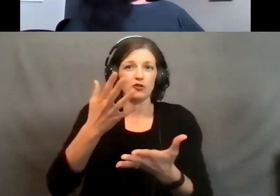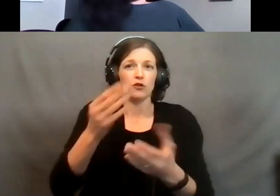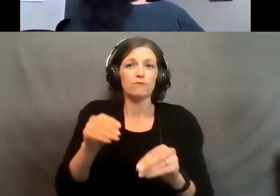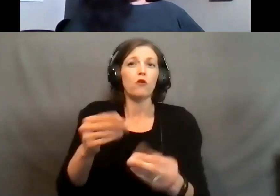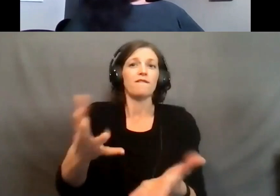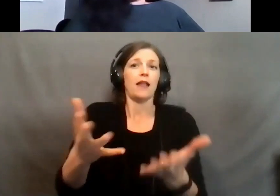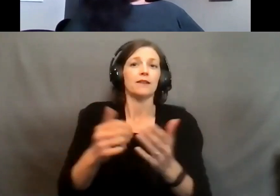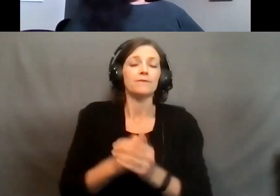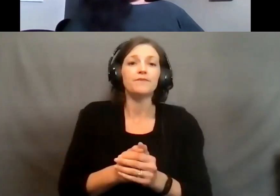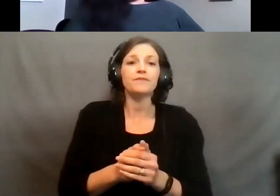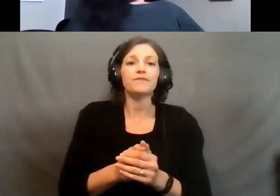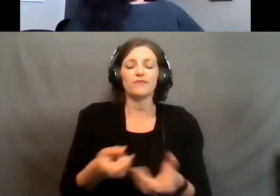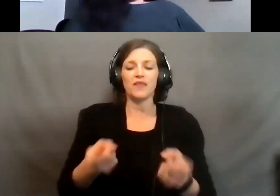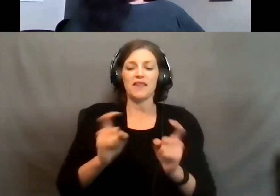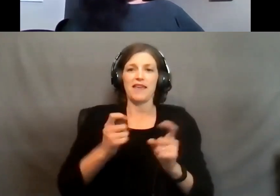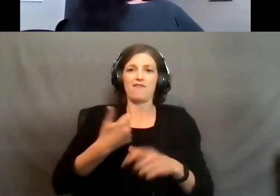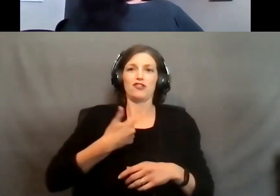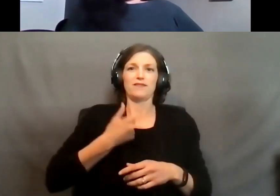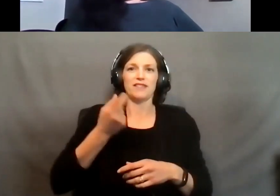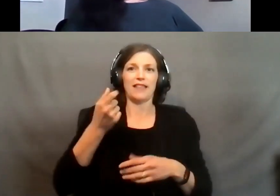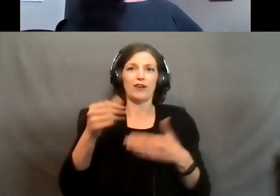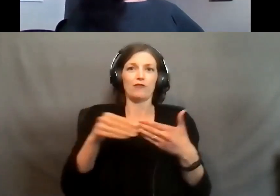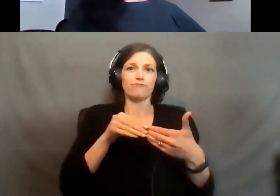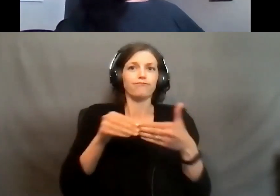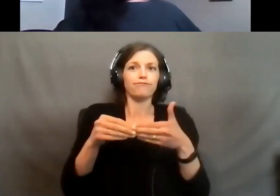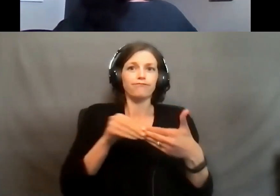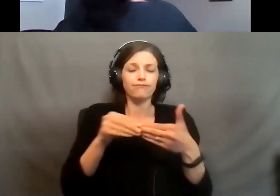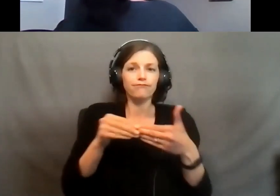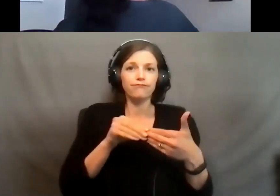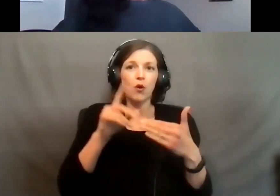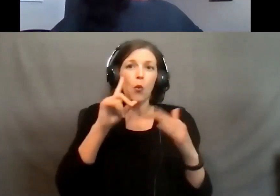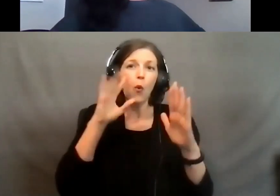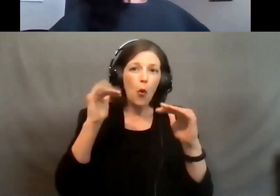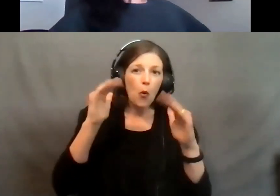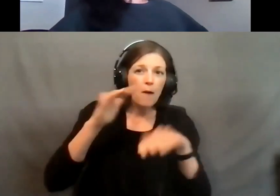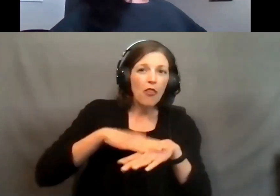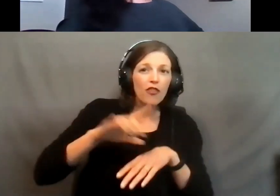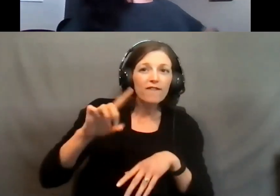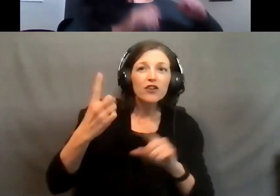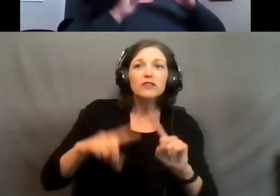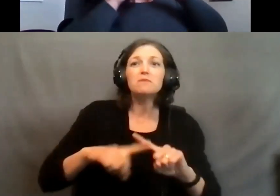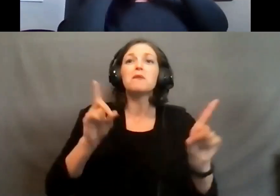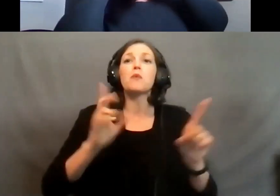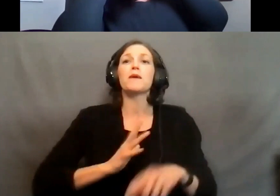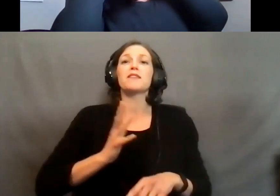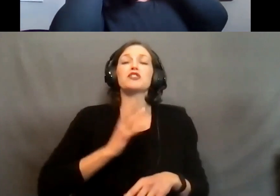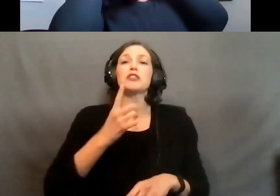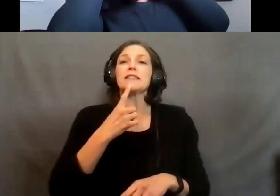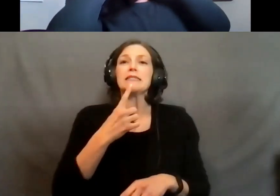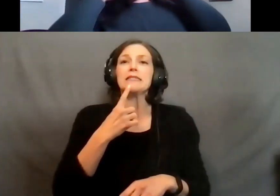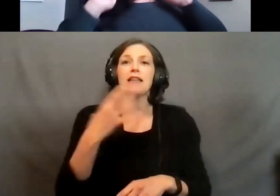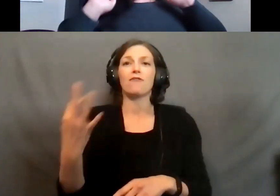We gave you a 13:05:51 little wiggle room . We hope to do it on the first but we officially said Friday, April 2. 13:06:05